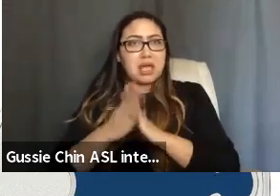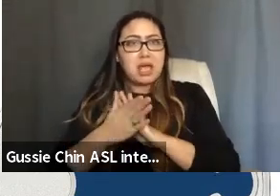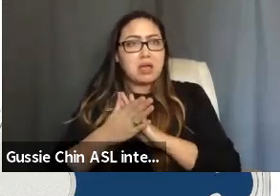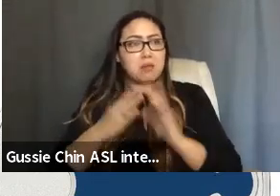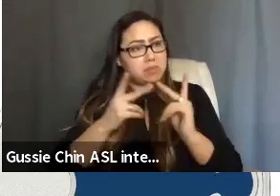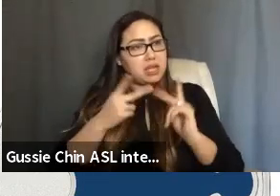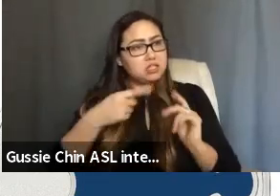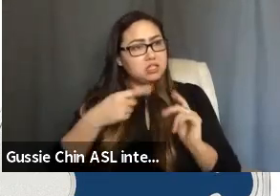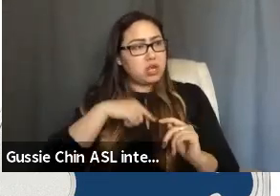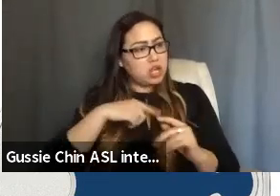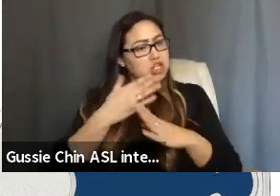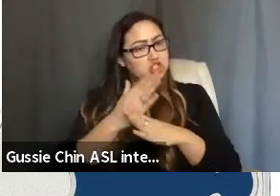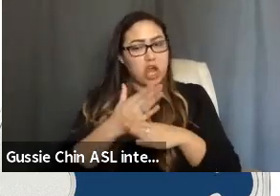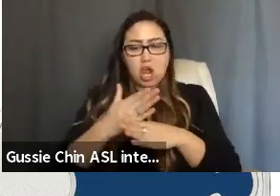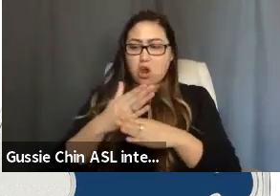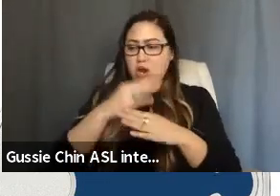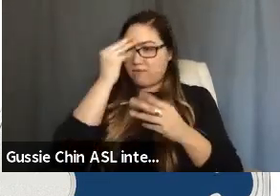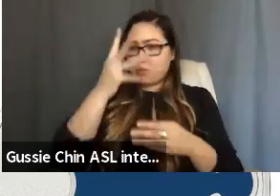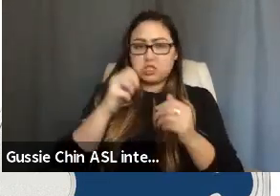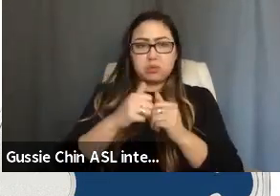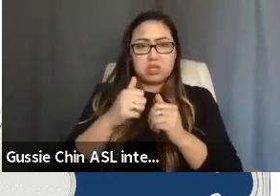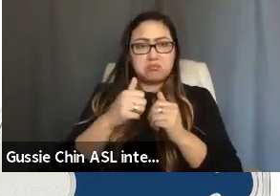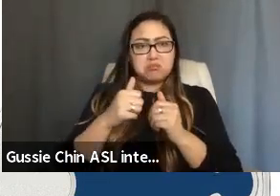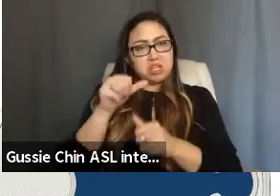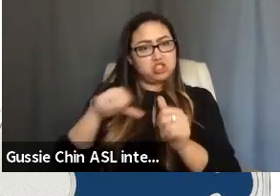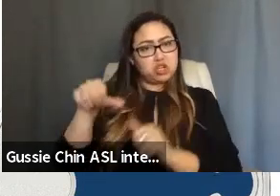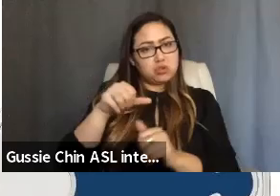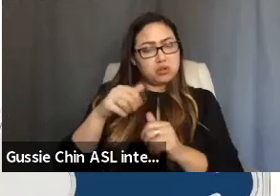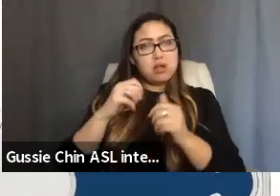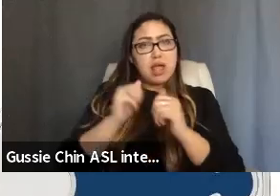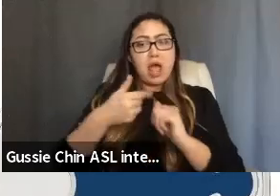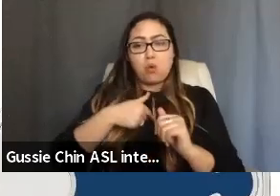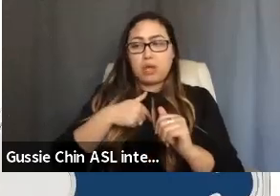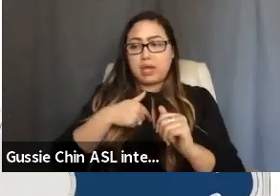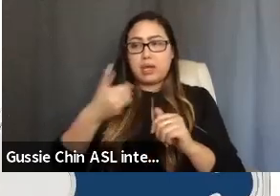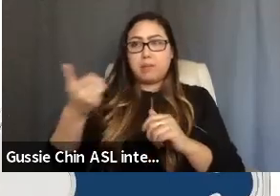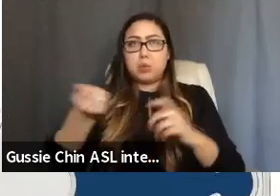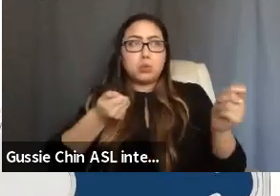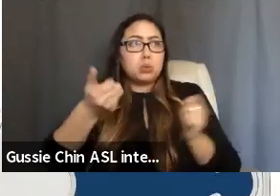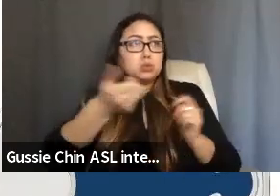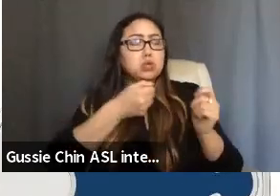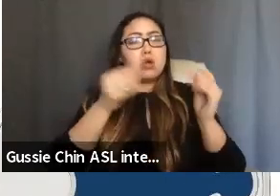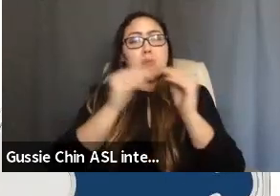we shared information with one another, and the way that we pulled more government programs into